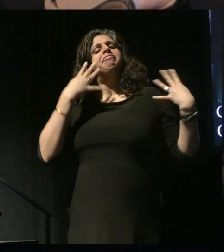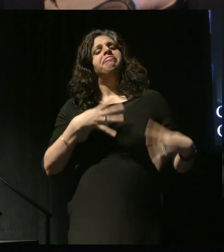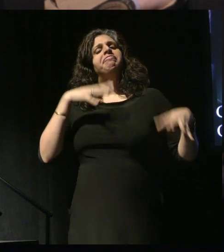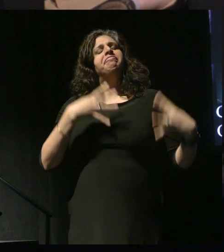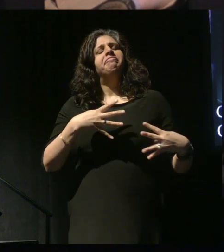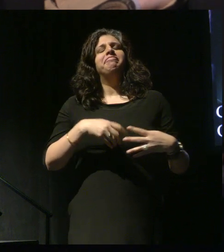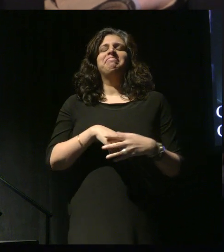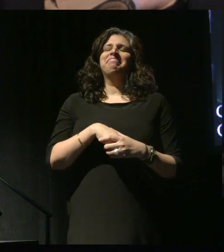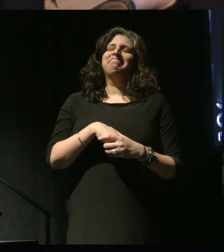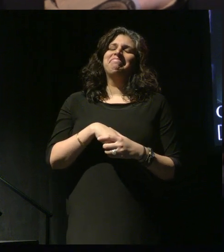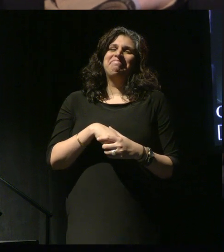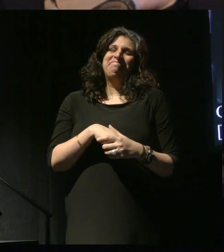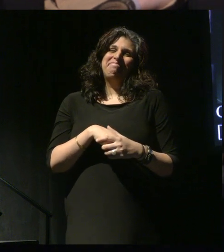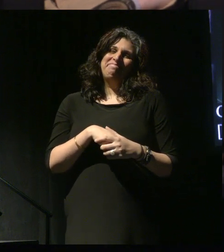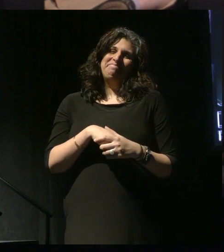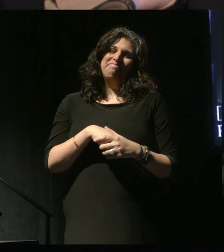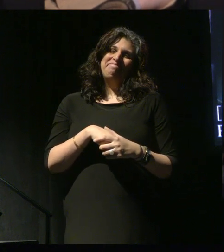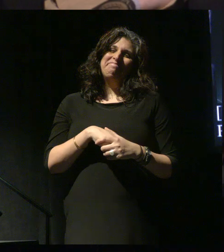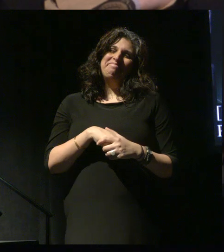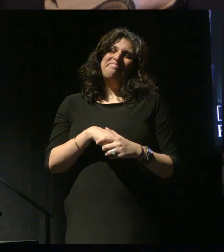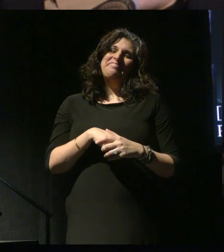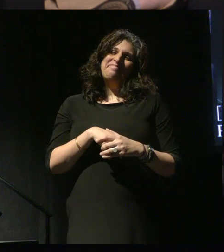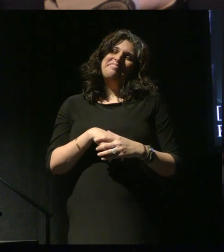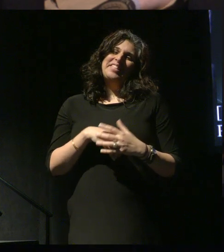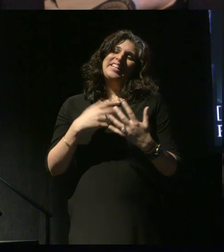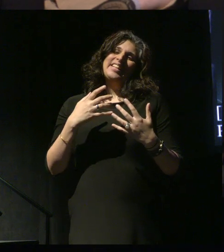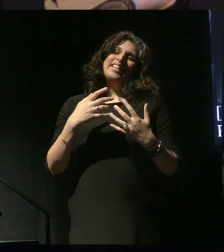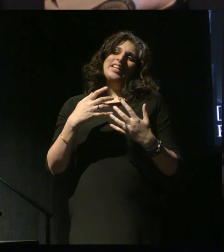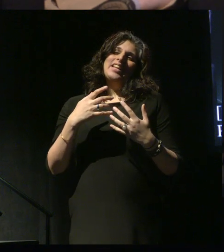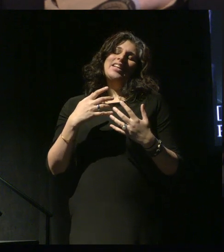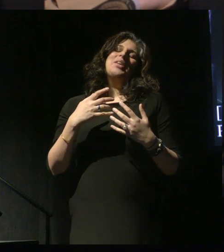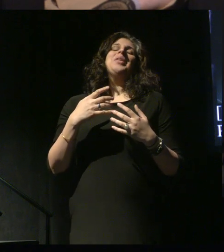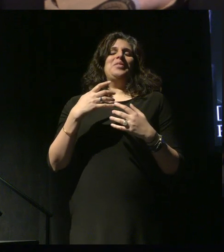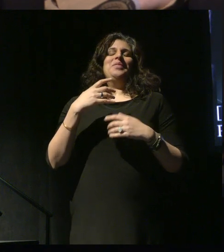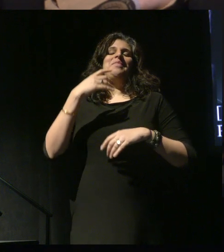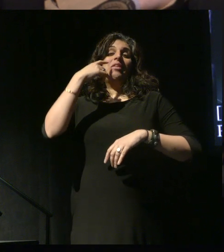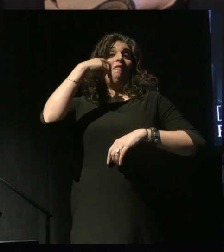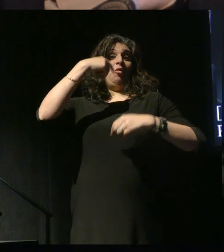But, you know, but for me, I mean, there were a couple